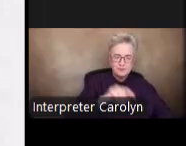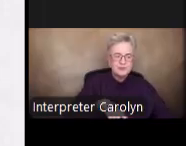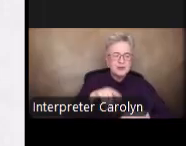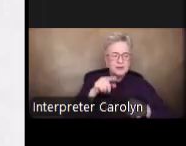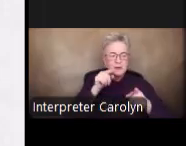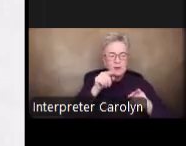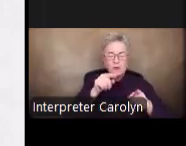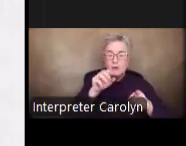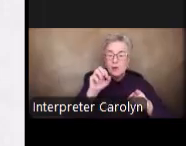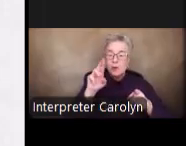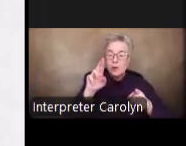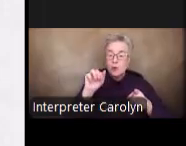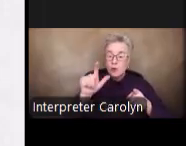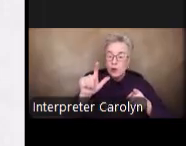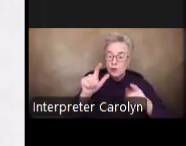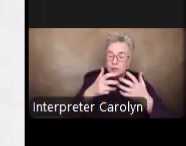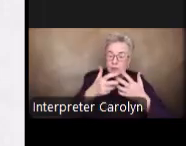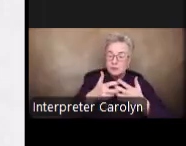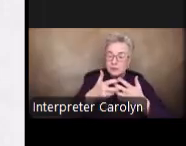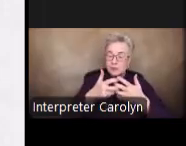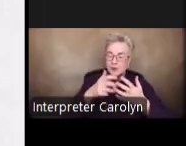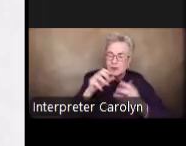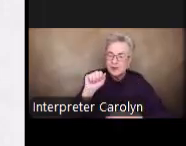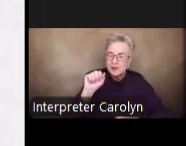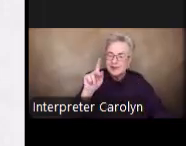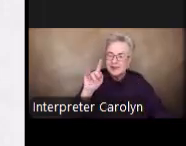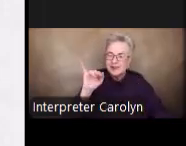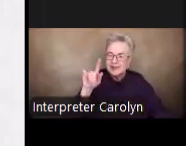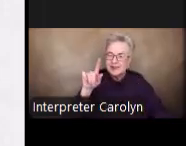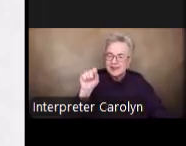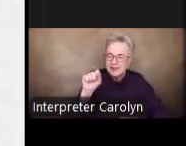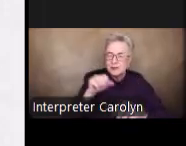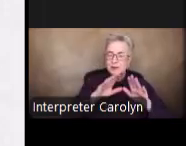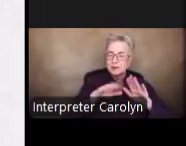you're developed, developing oral motor skills for children working on spoken language.